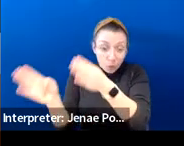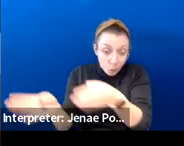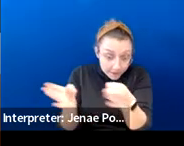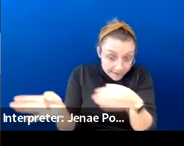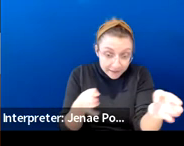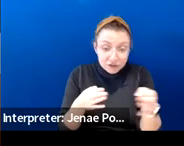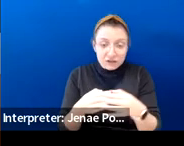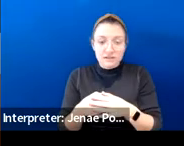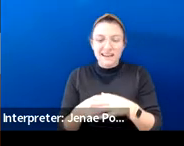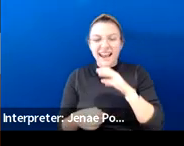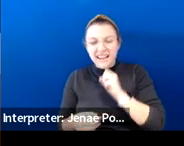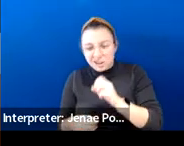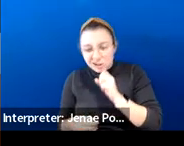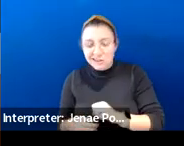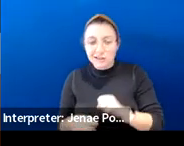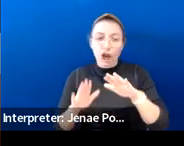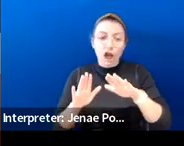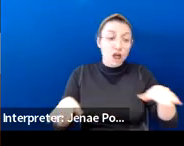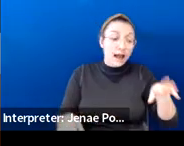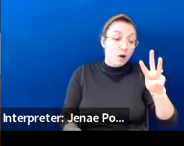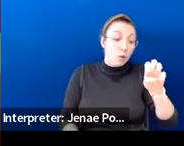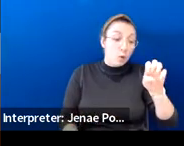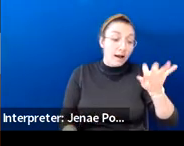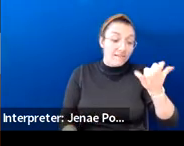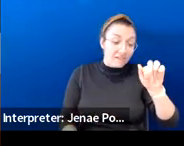aging, child welfare, developmental disabilities,